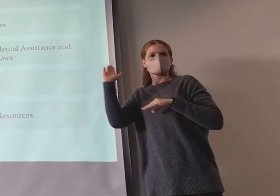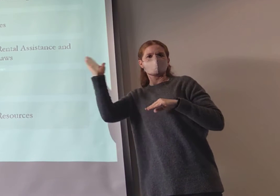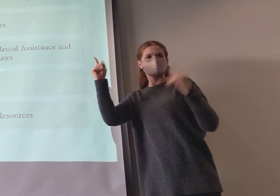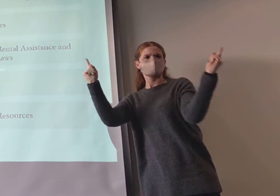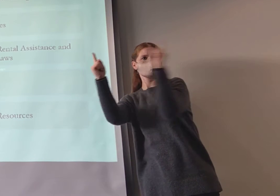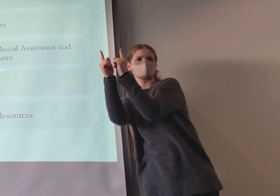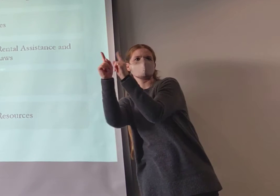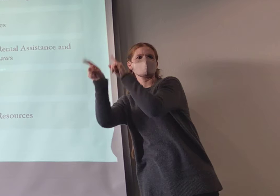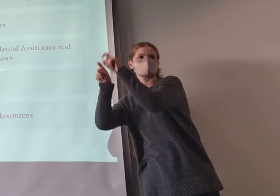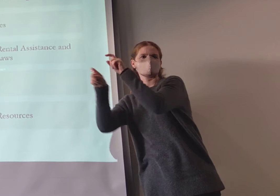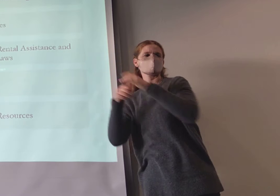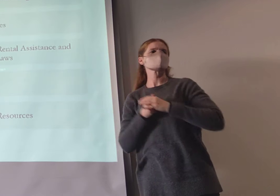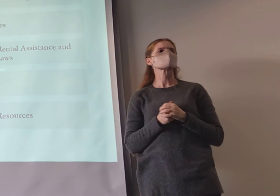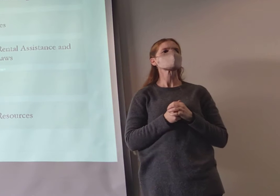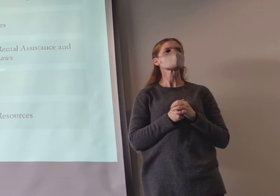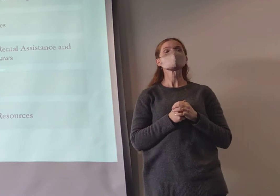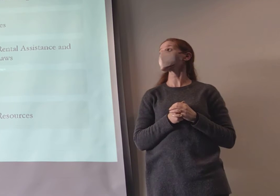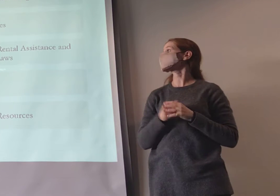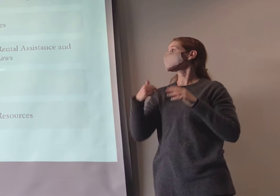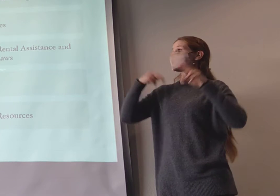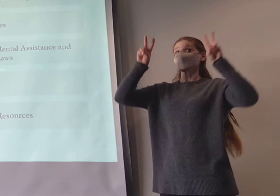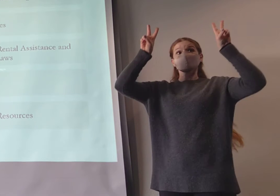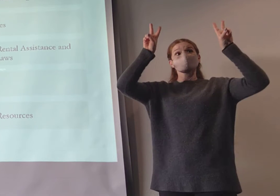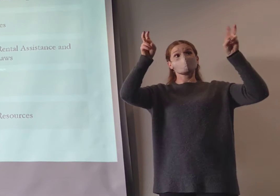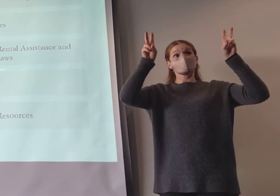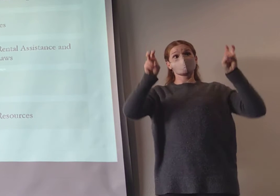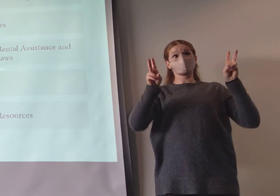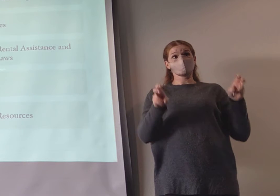These are the topics that we're going to cover today.